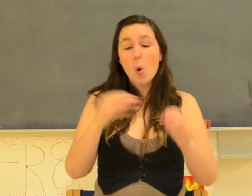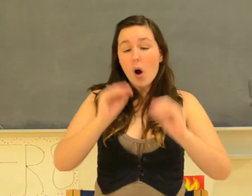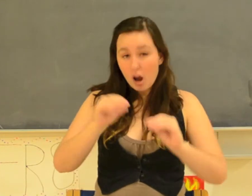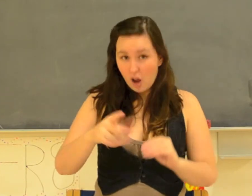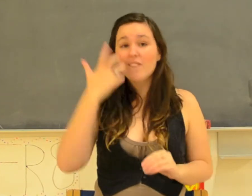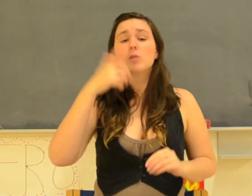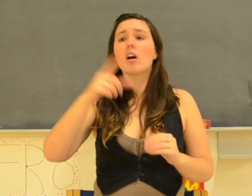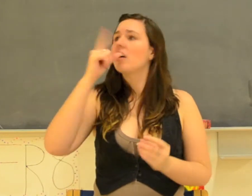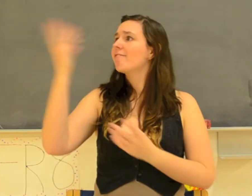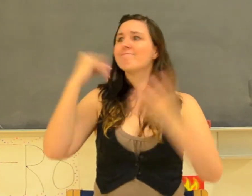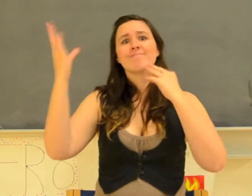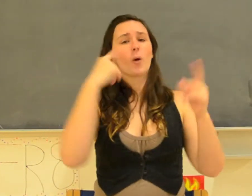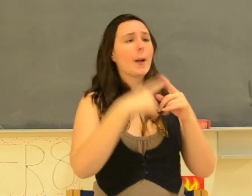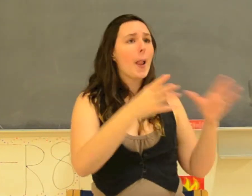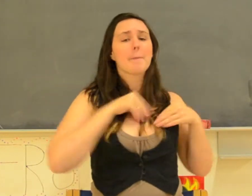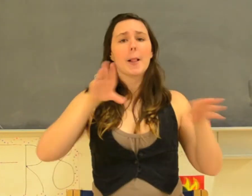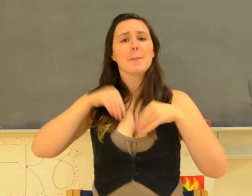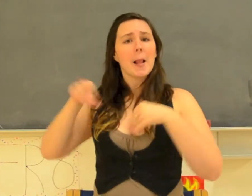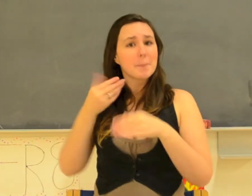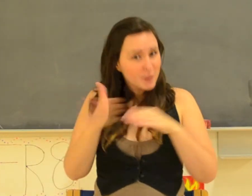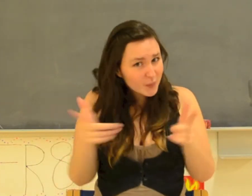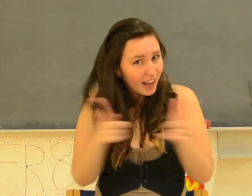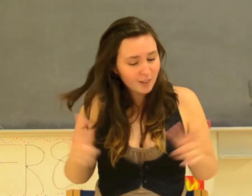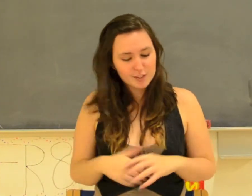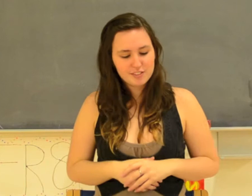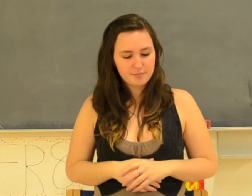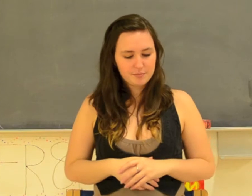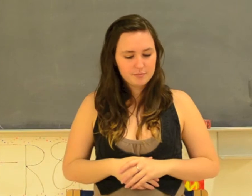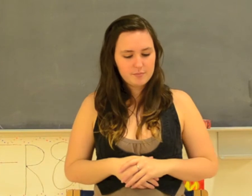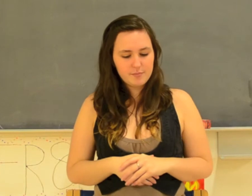The more the child is taught, the easier it will be for them to acquire new languages.